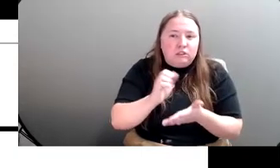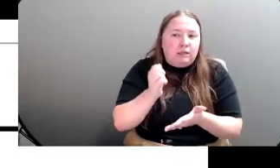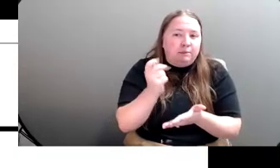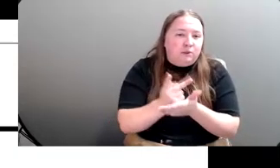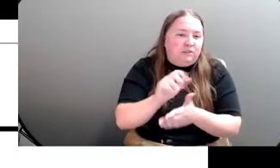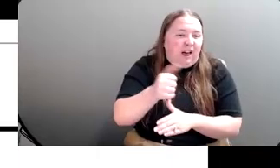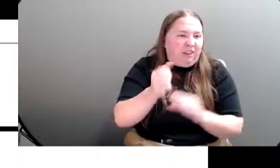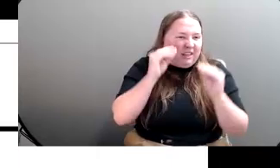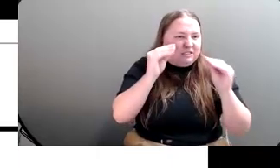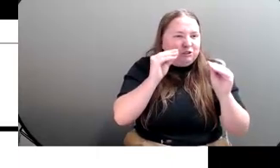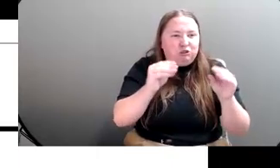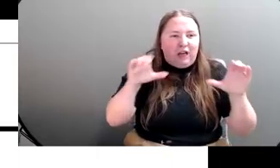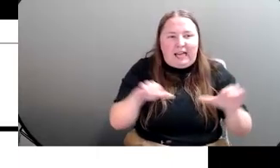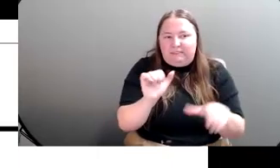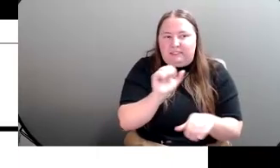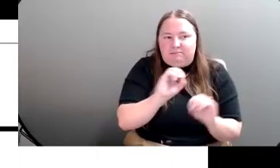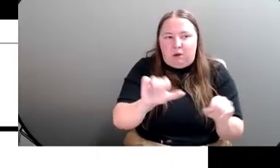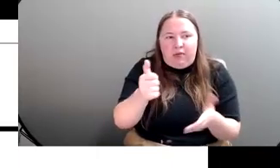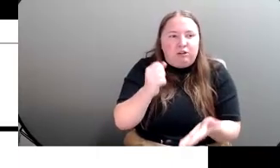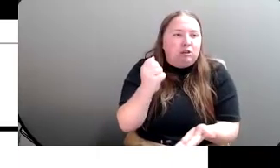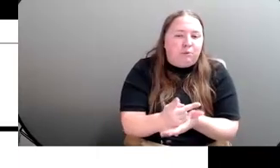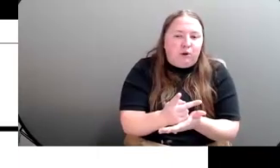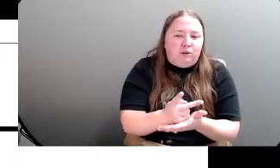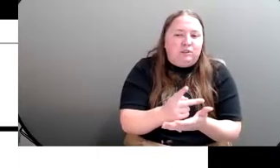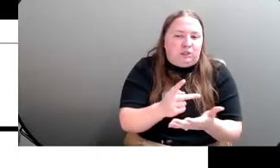And so really what we're looking at is B, C and D,